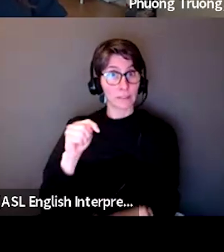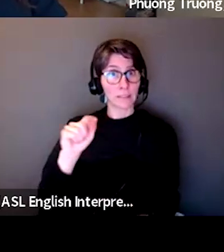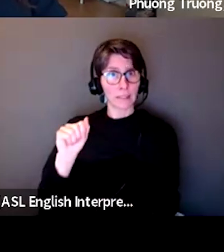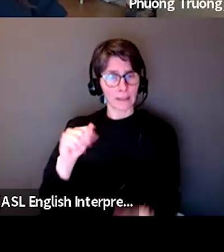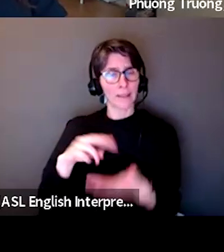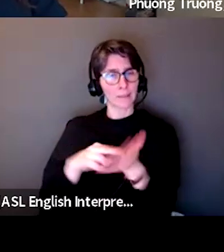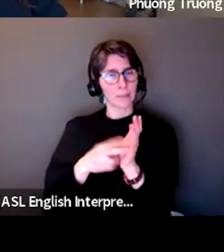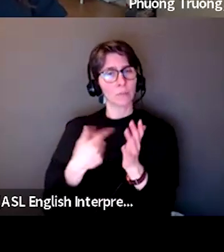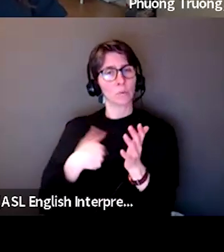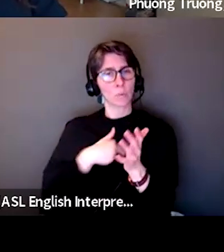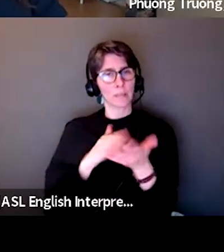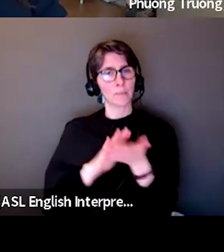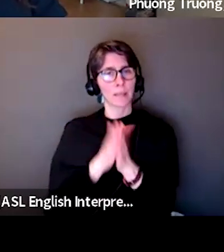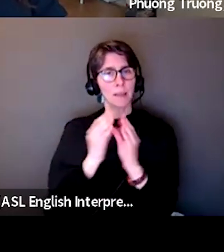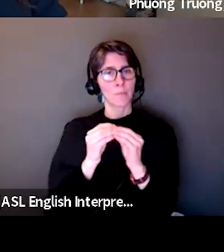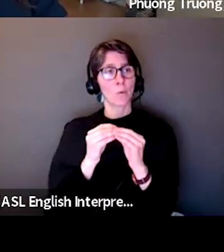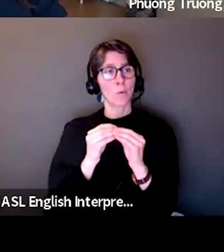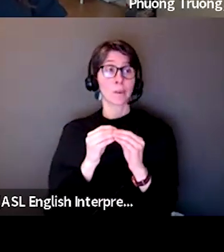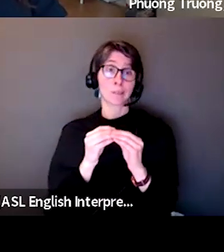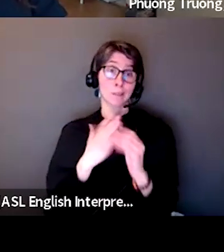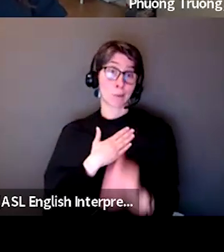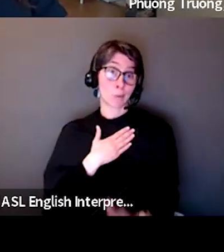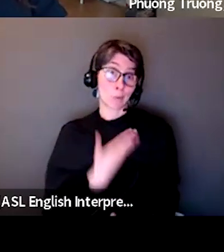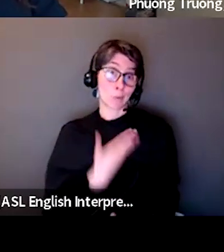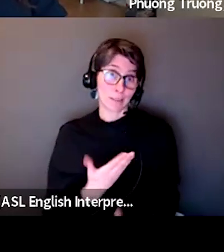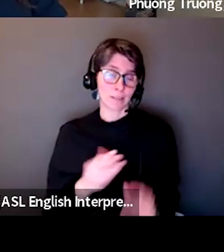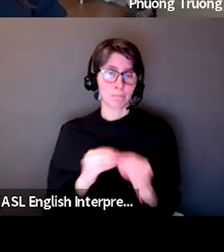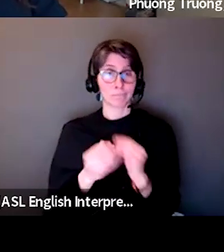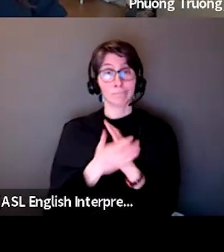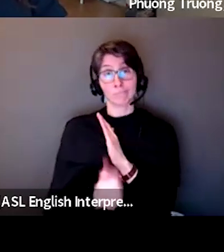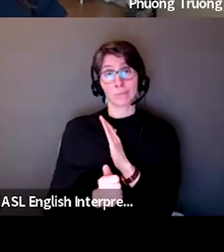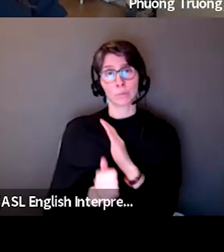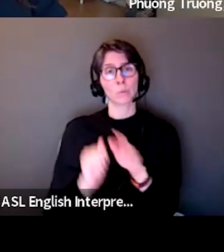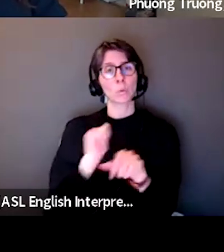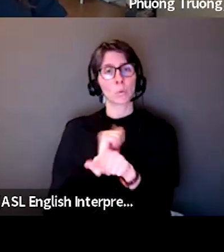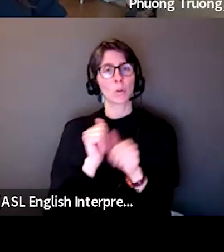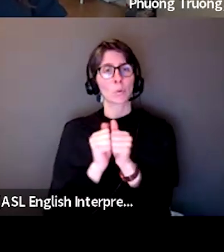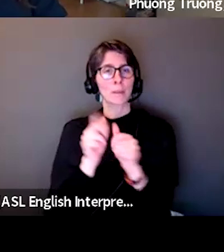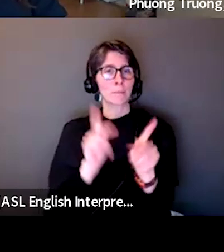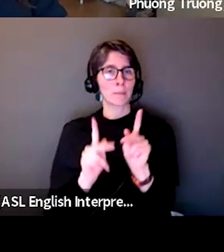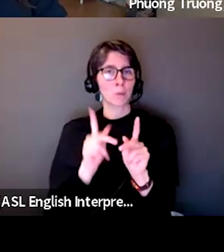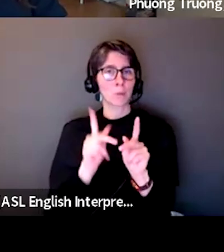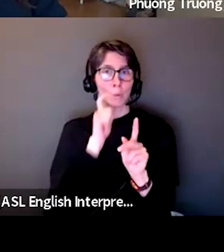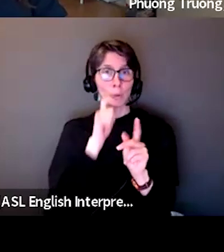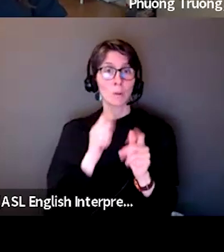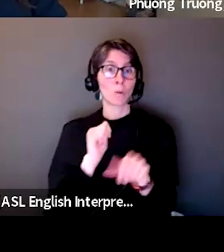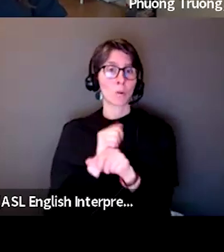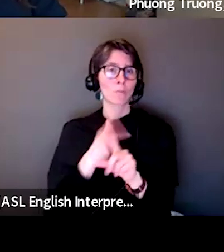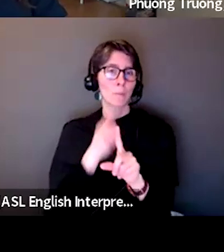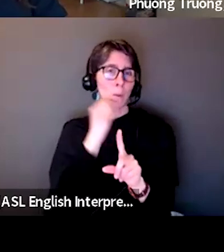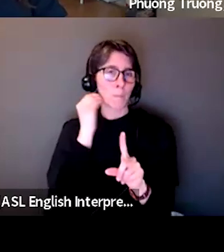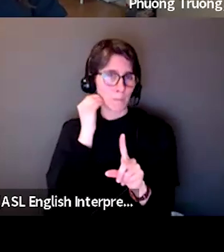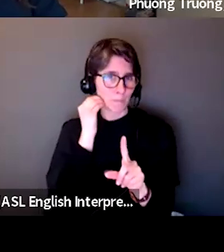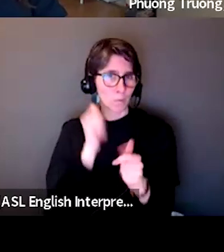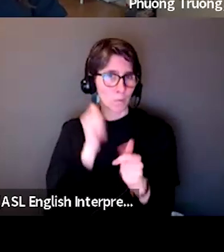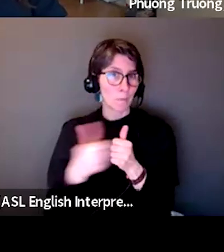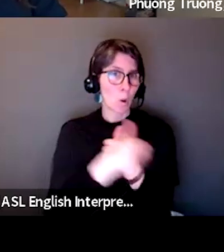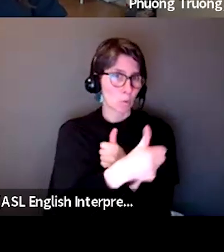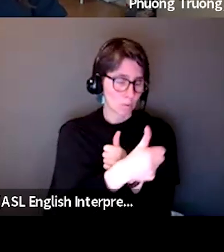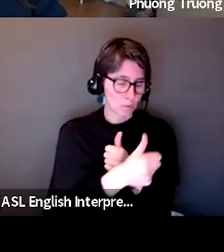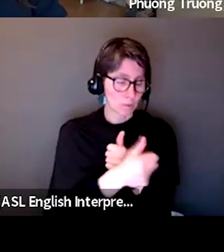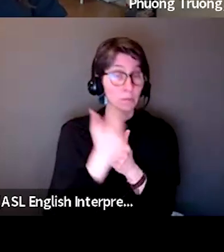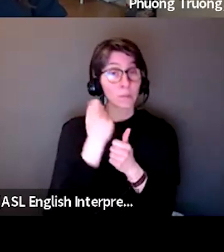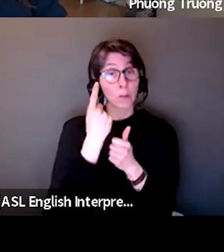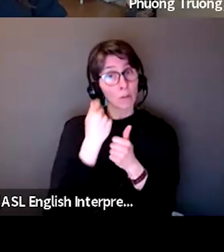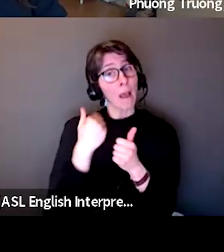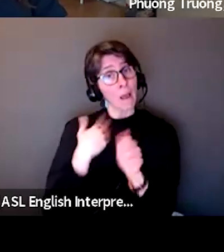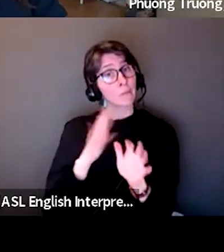and more willing, I guess, to work with people remotely. It presents its own set of challenges,